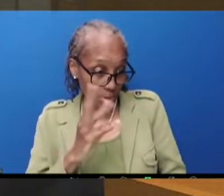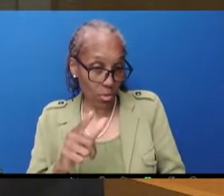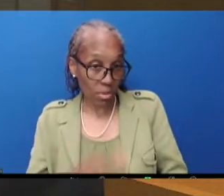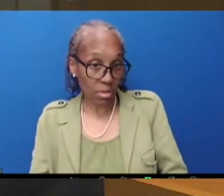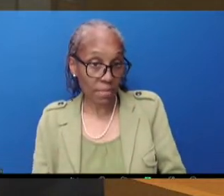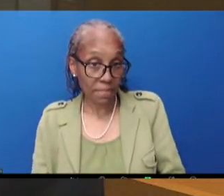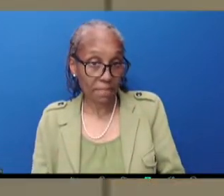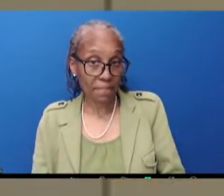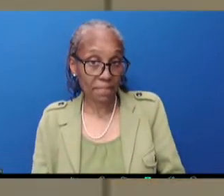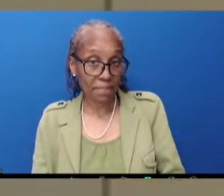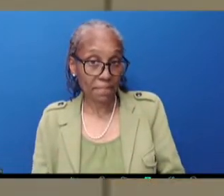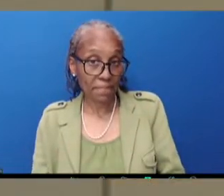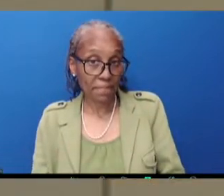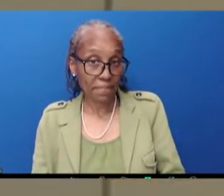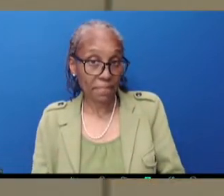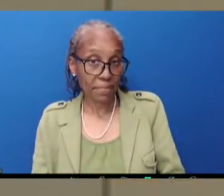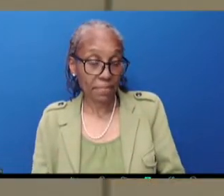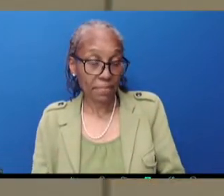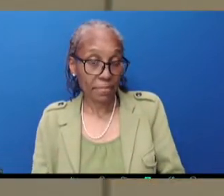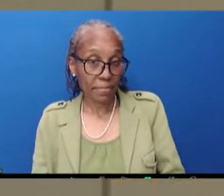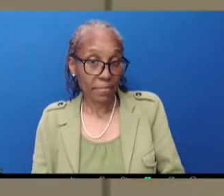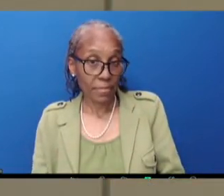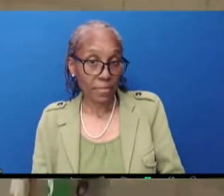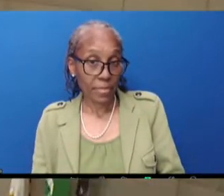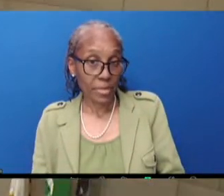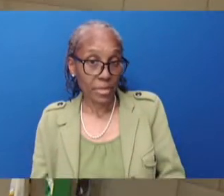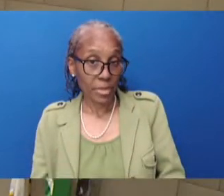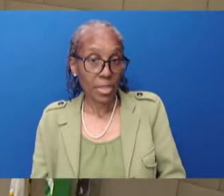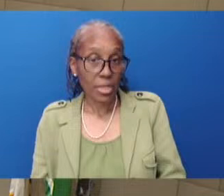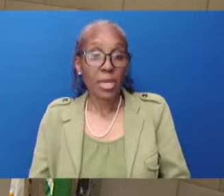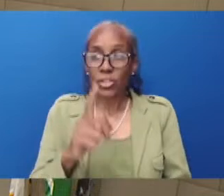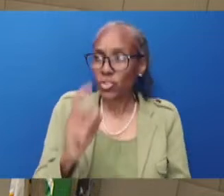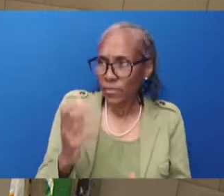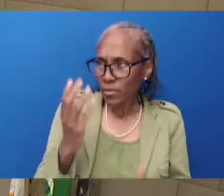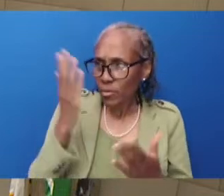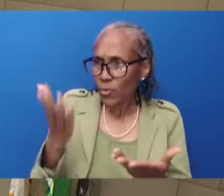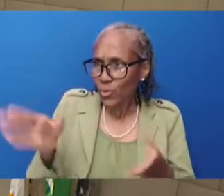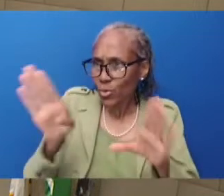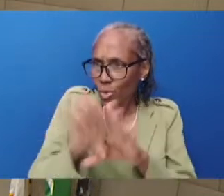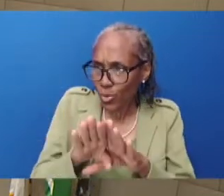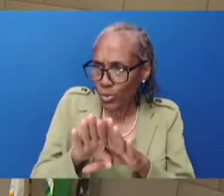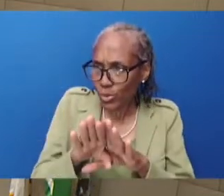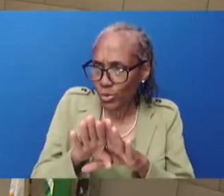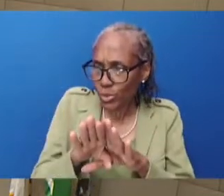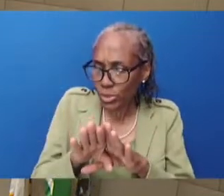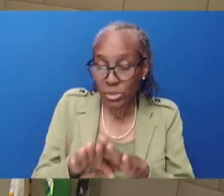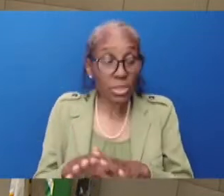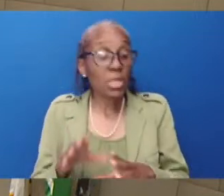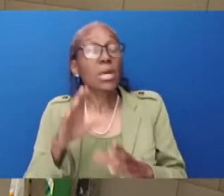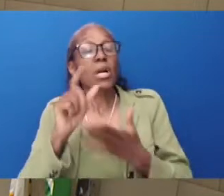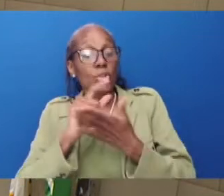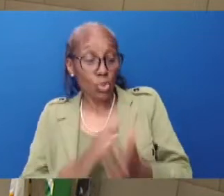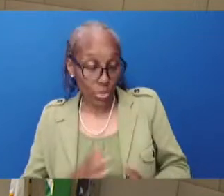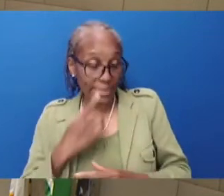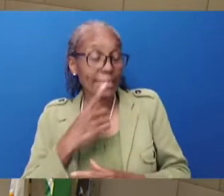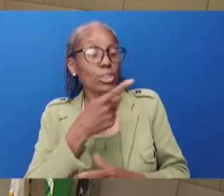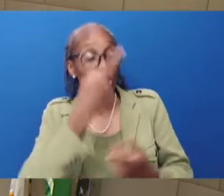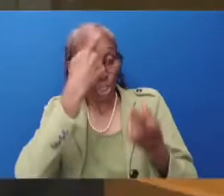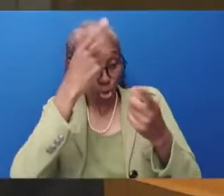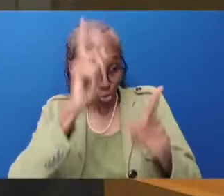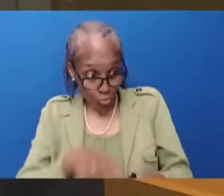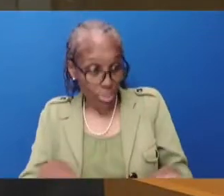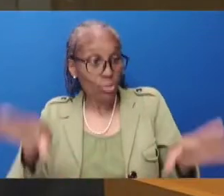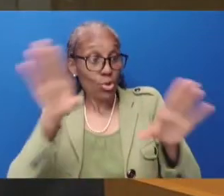IS THIS WHAT YOU'RE ASKING FOR,